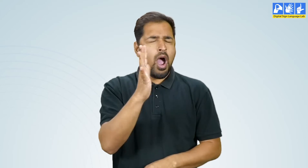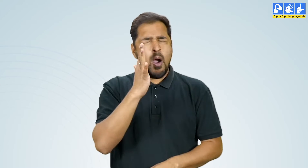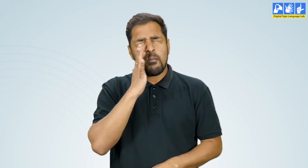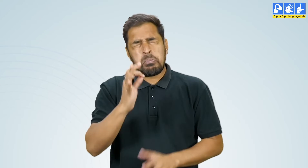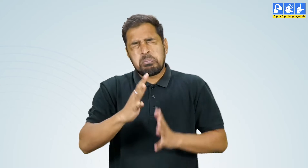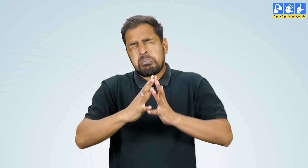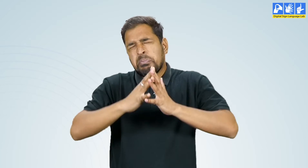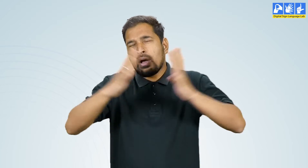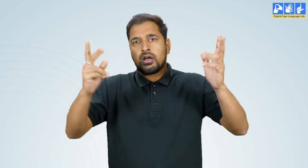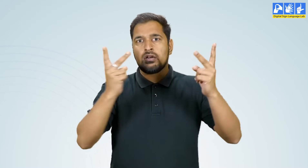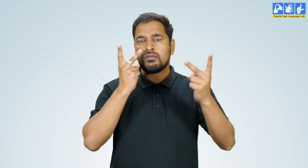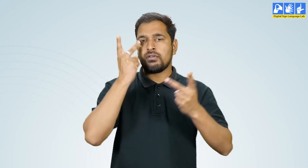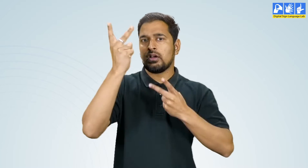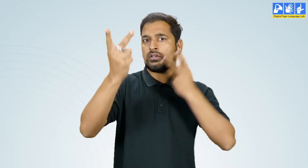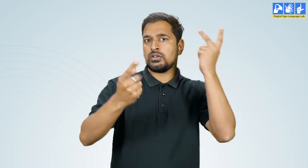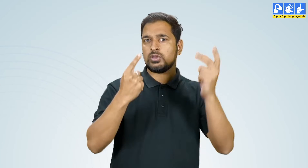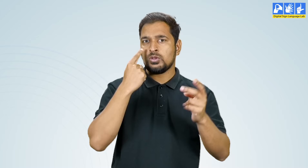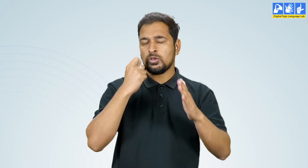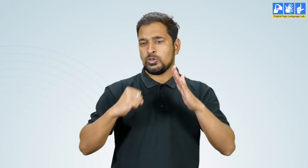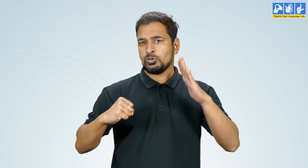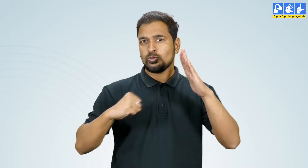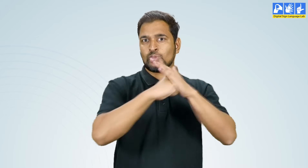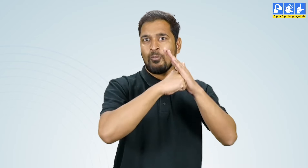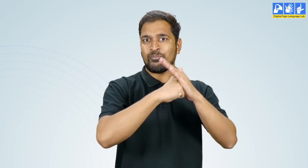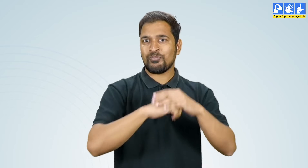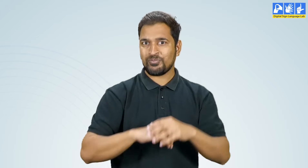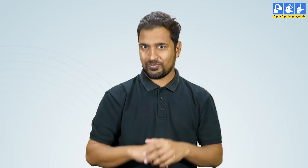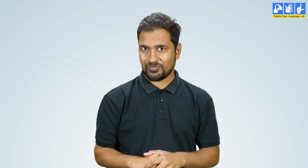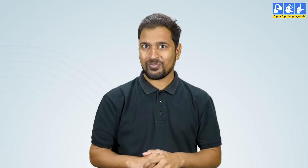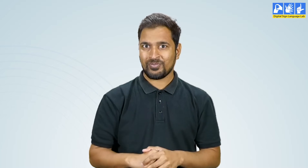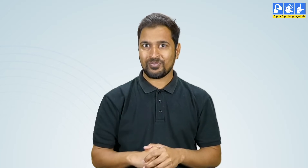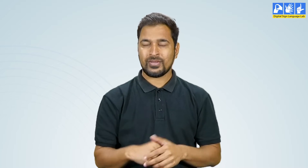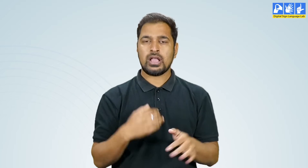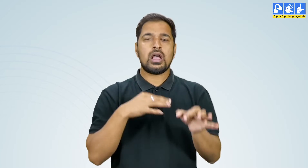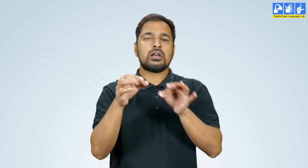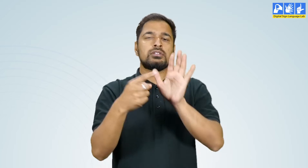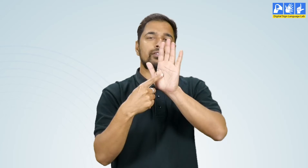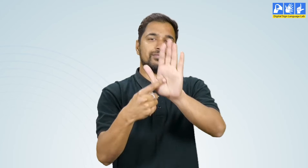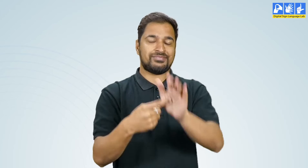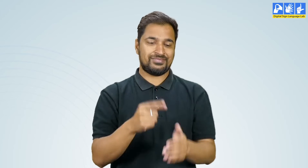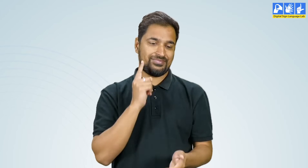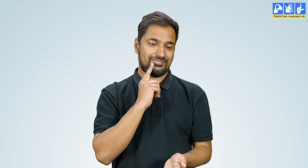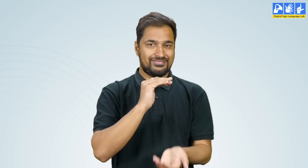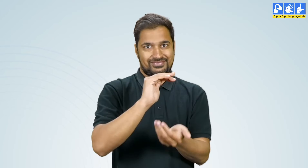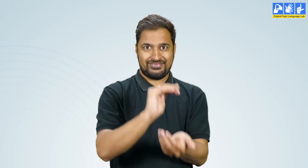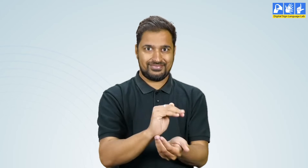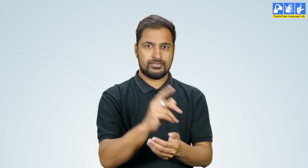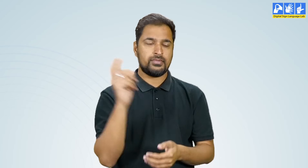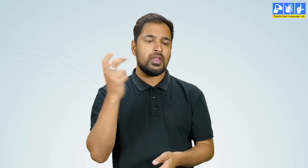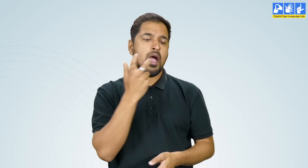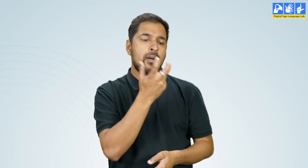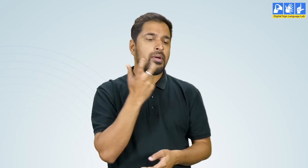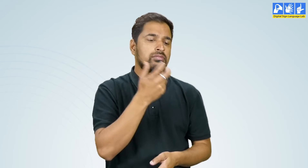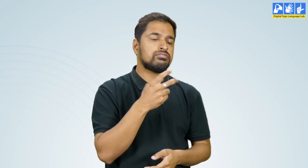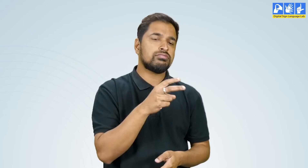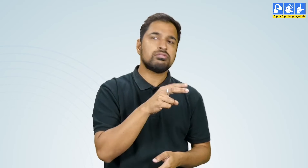That’s not the case. Visual information is still very important. For example – if someone talks to deaf child then,